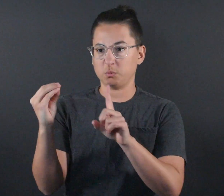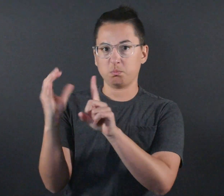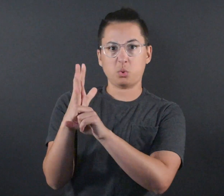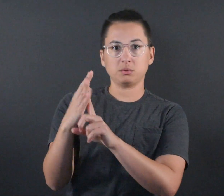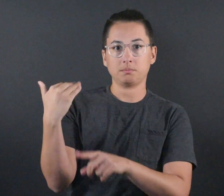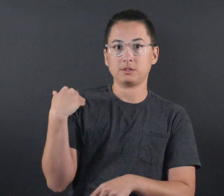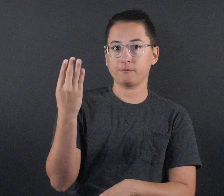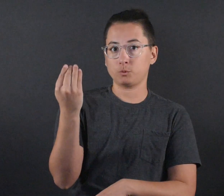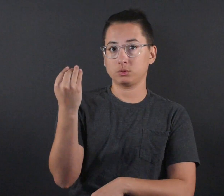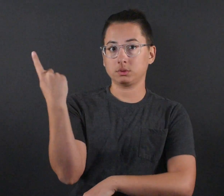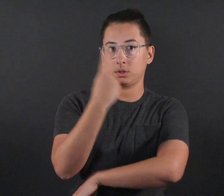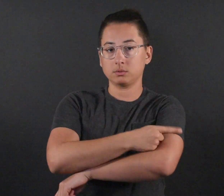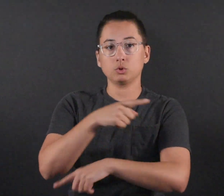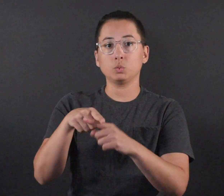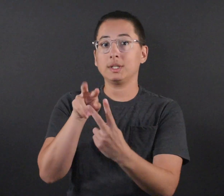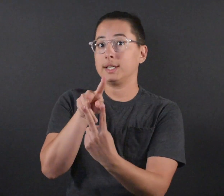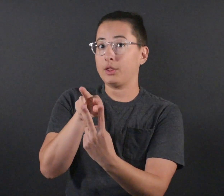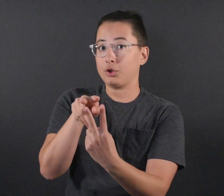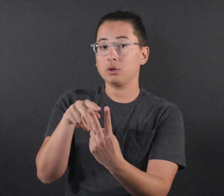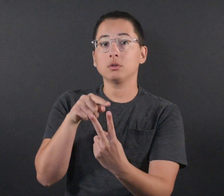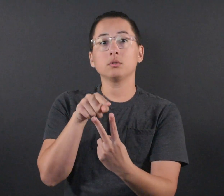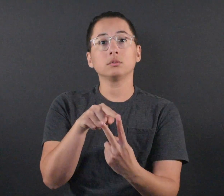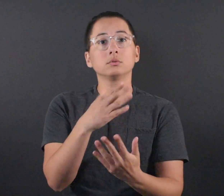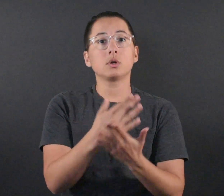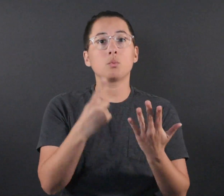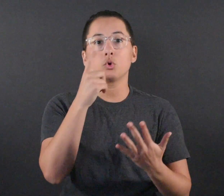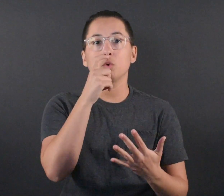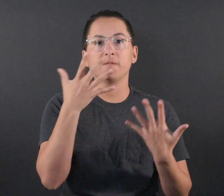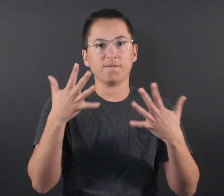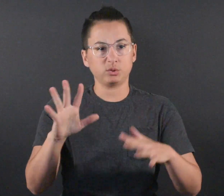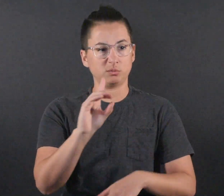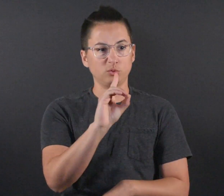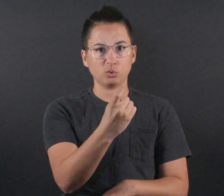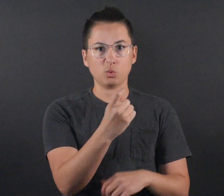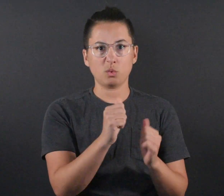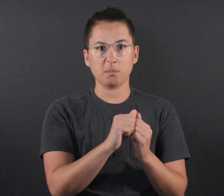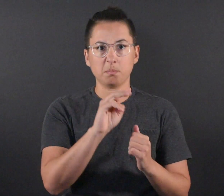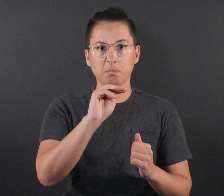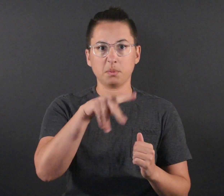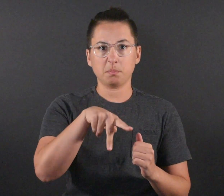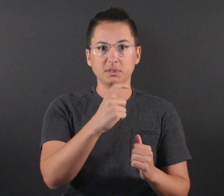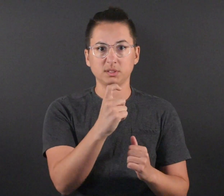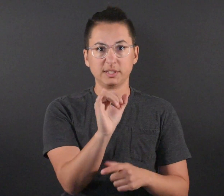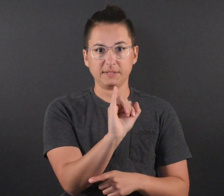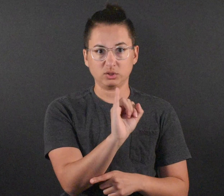• Have been exposed in the past 14 days to either someone who has been diagnosed with